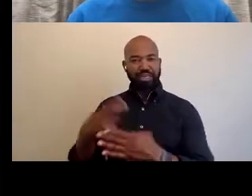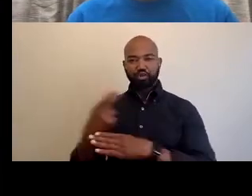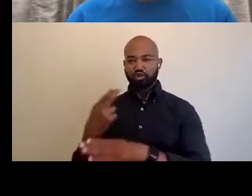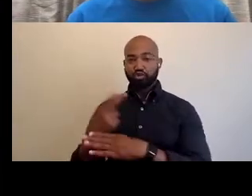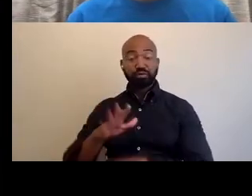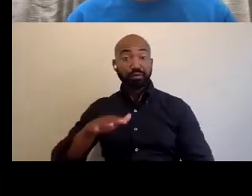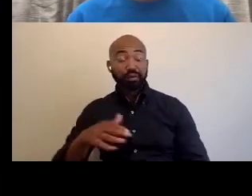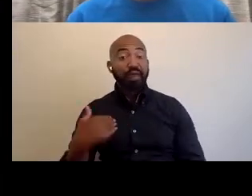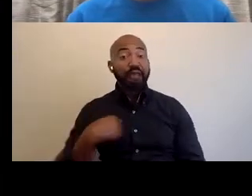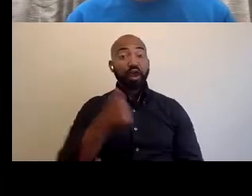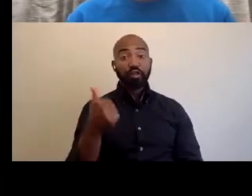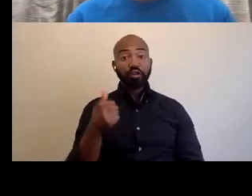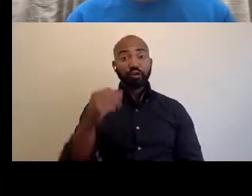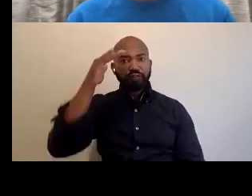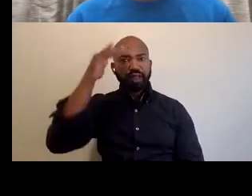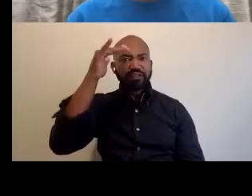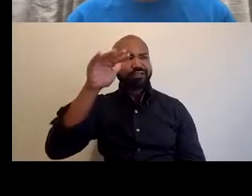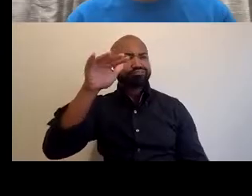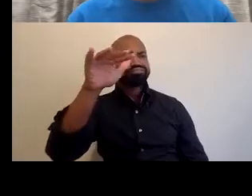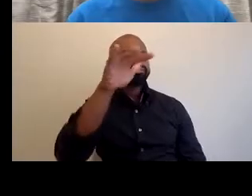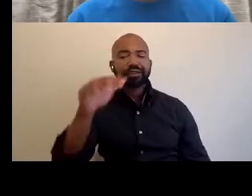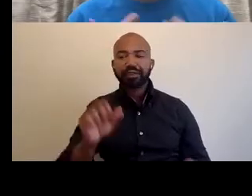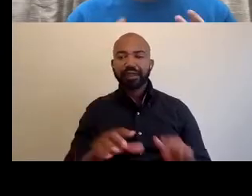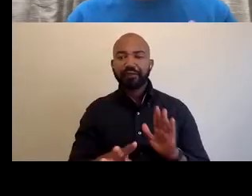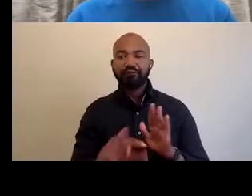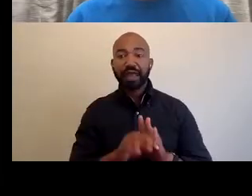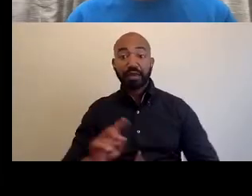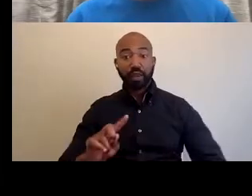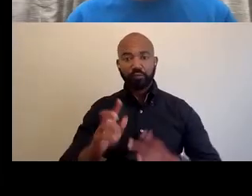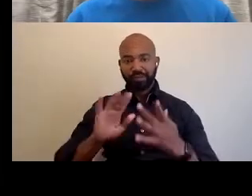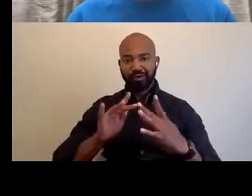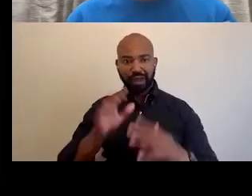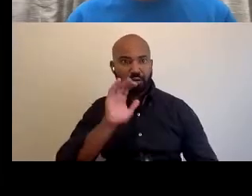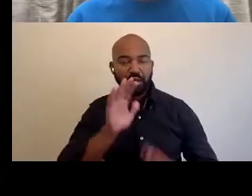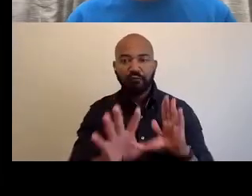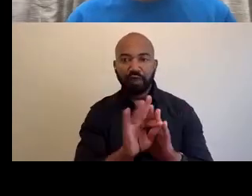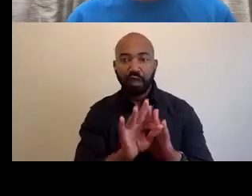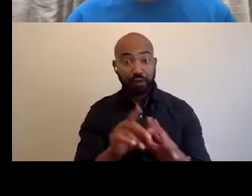that you can access specifically on the internet, so if you find them and have questions about them,